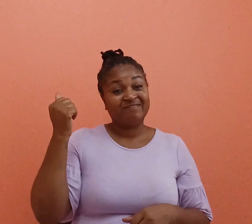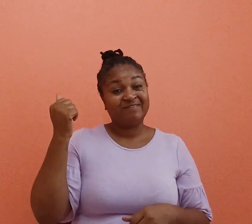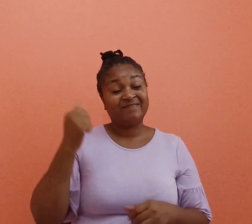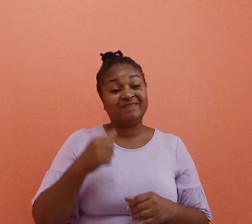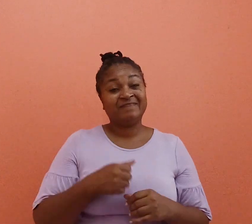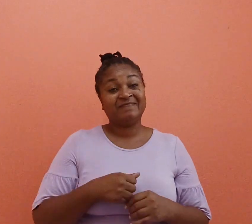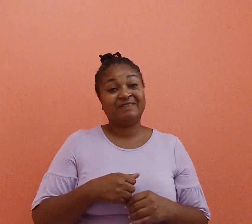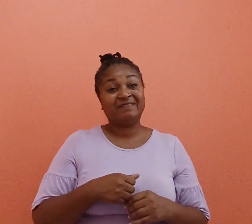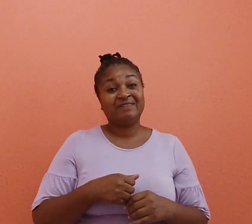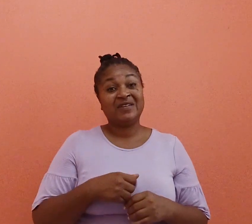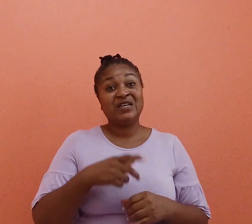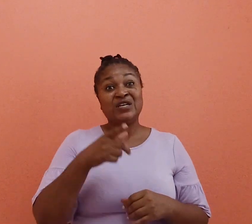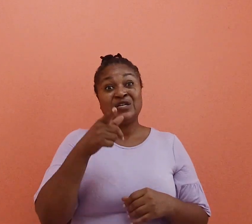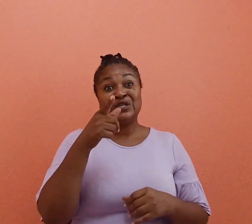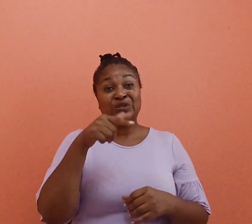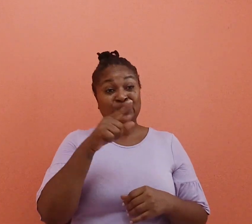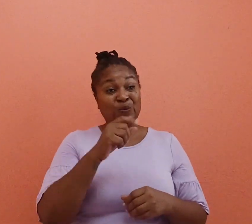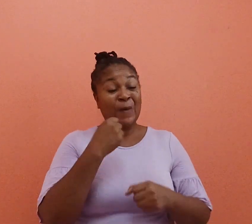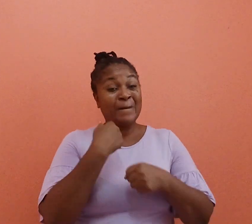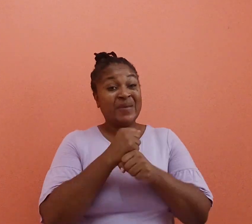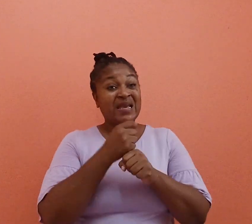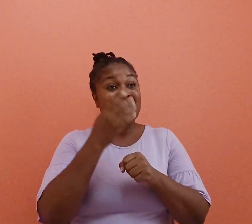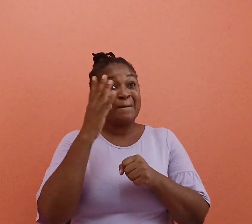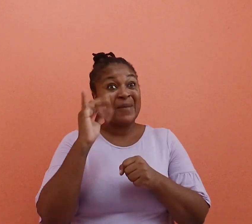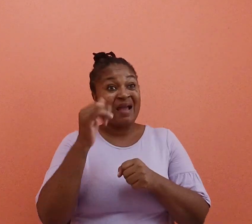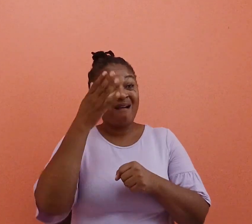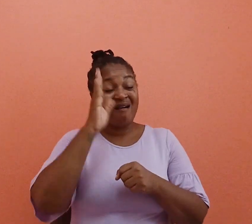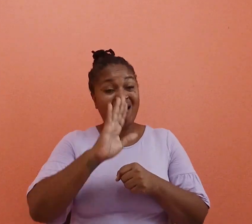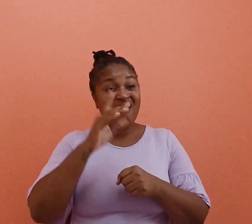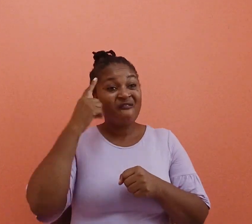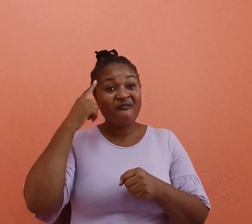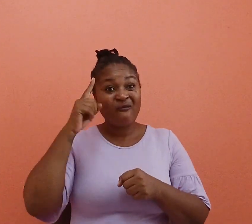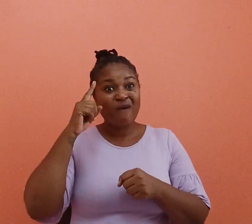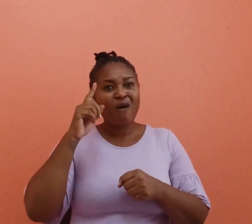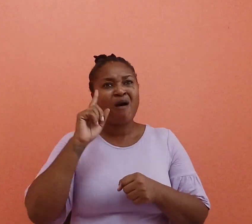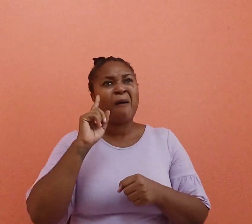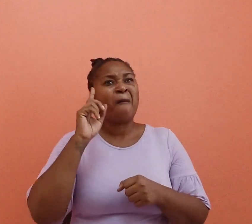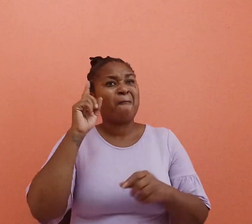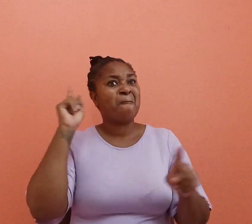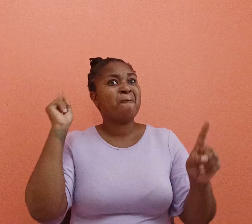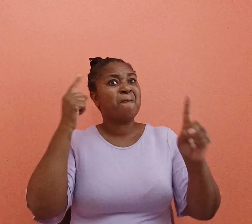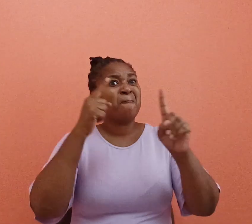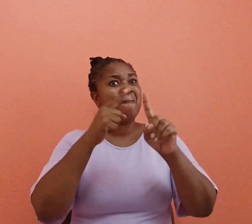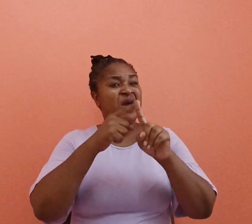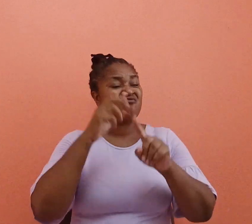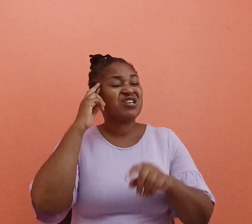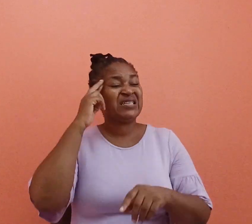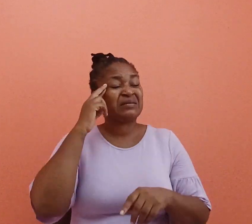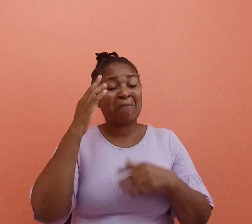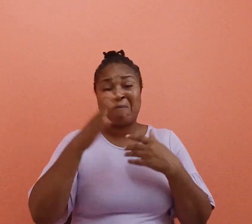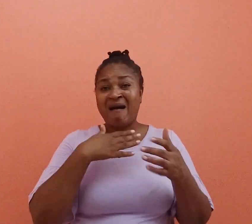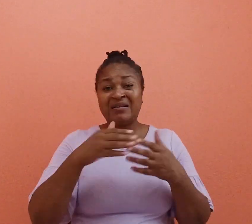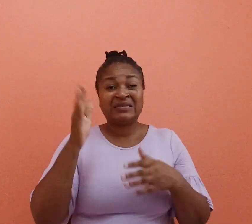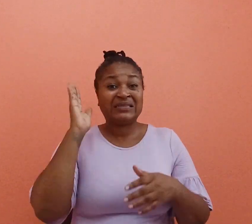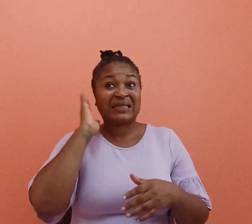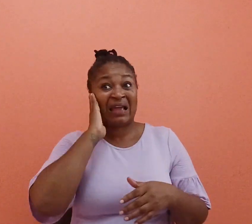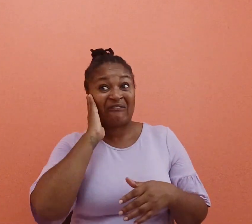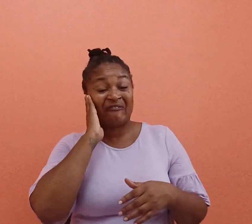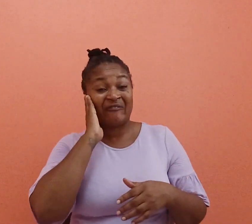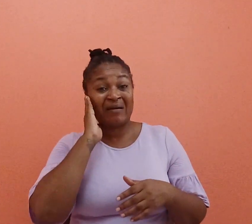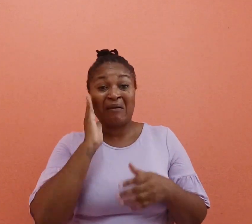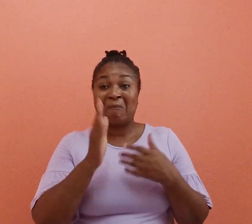You were made by God for a reason. Whether you are deaf or hearing,